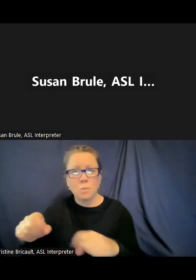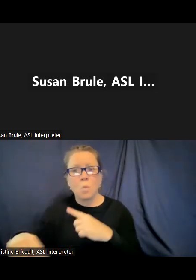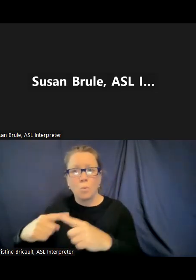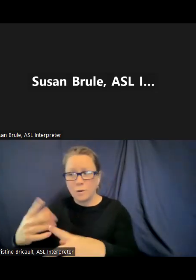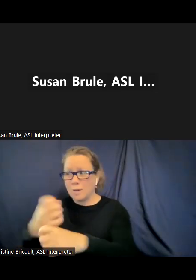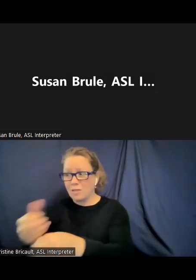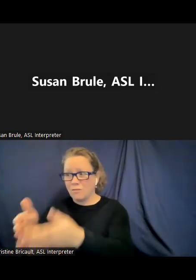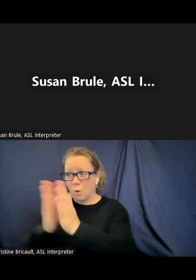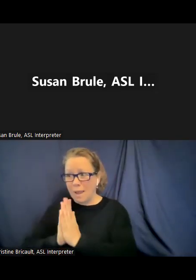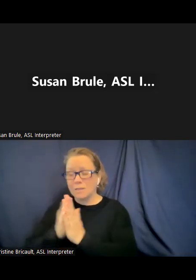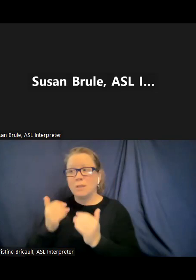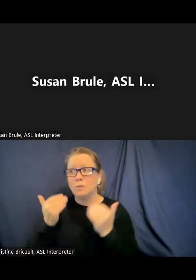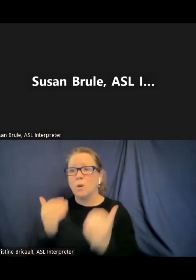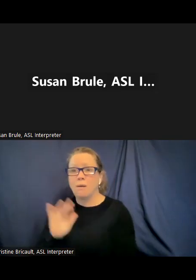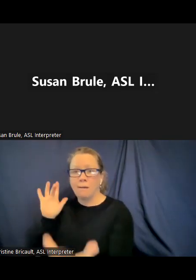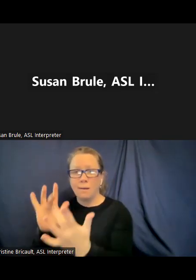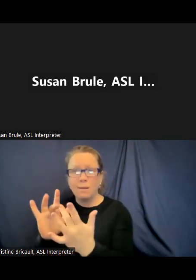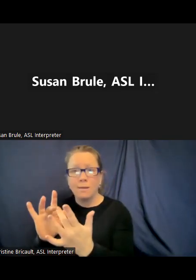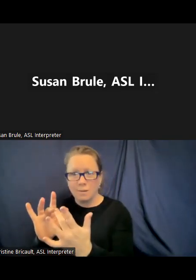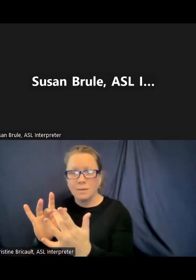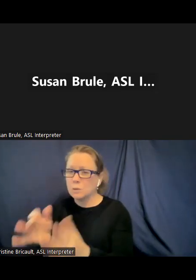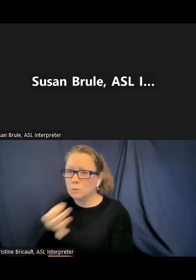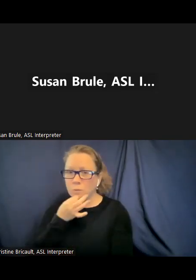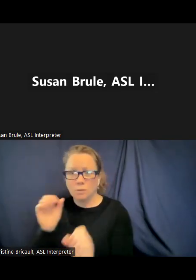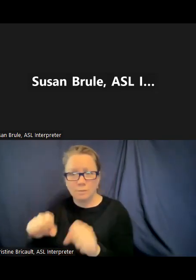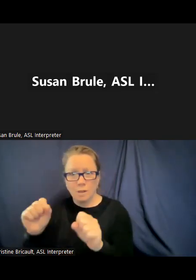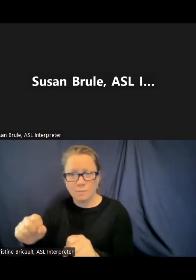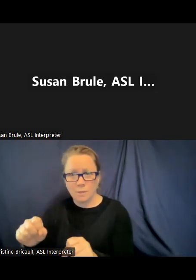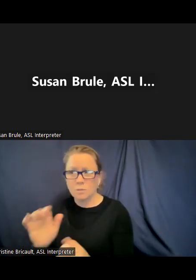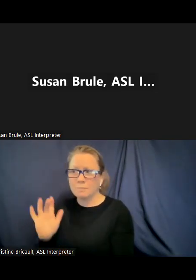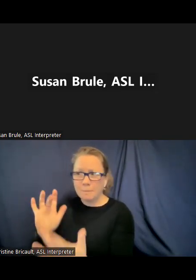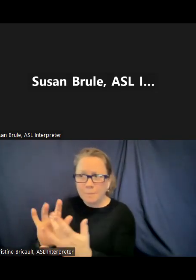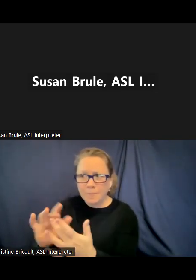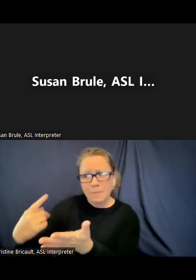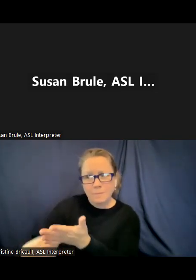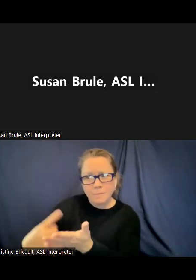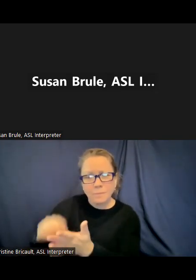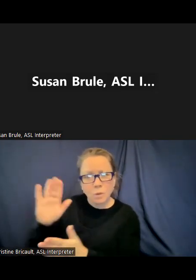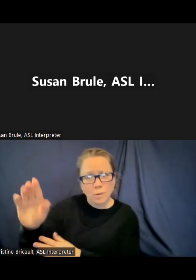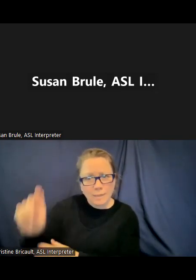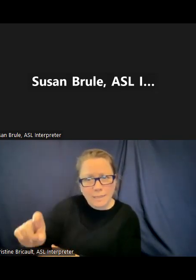So you need to reach out to the employee to discuss their needs and their functional limitations.